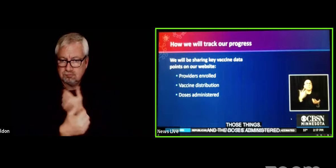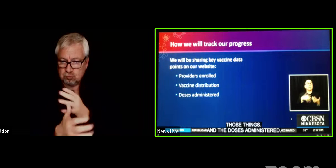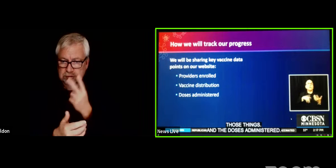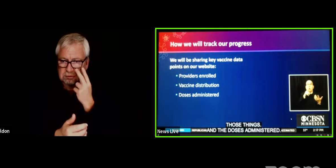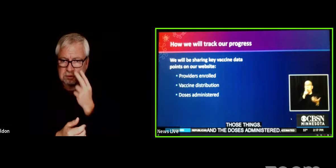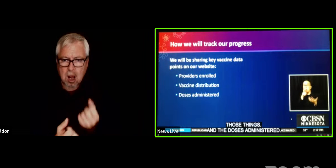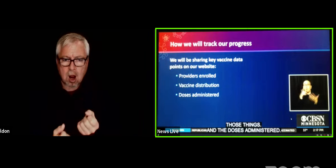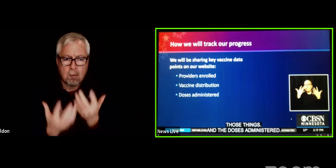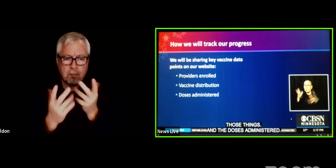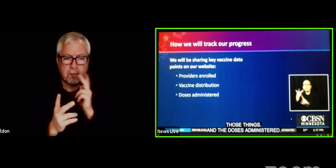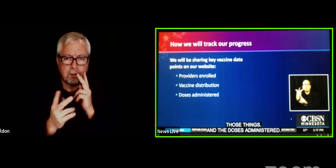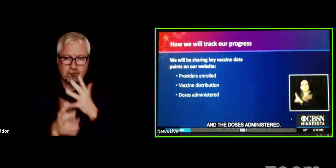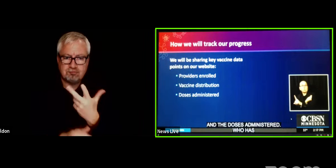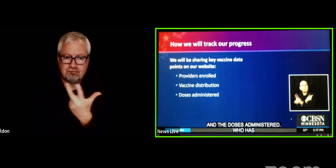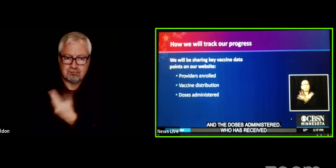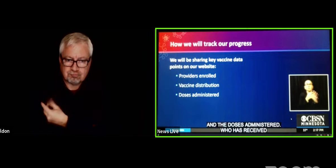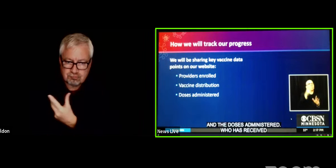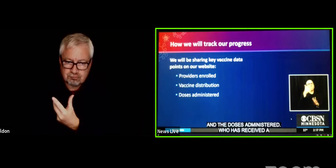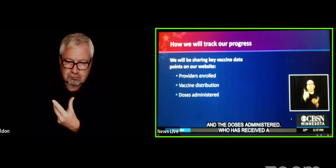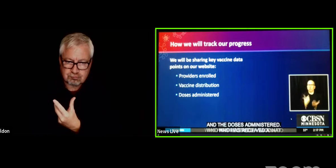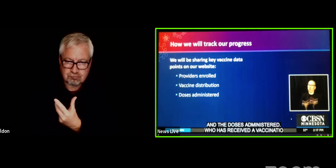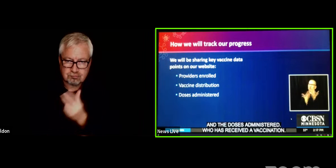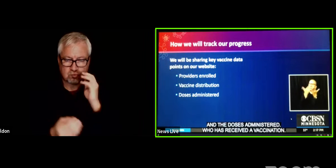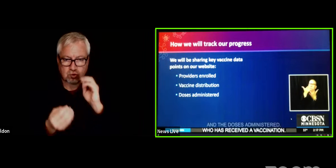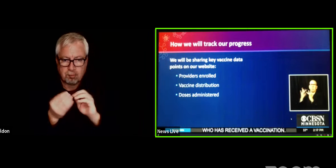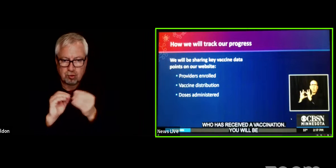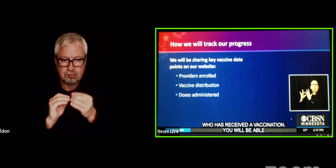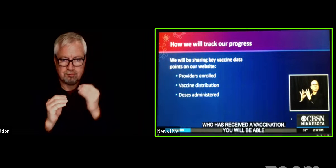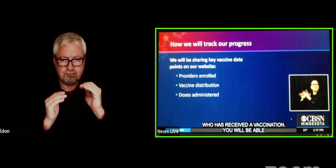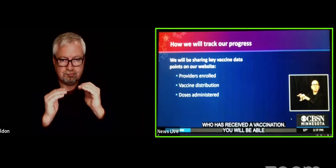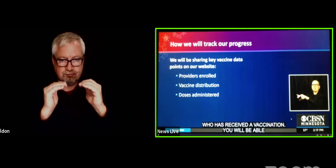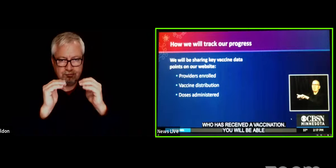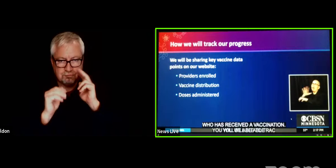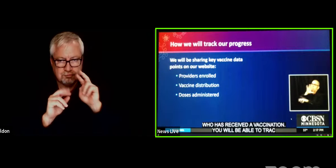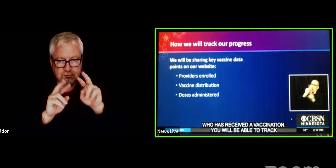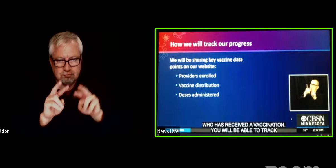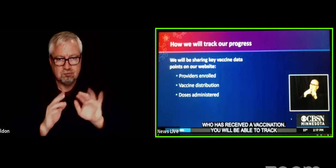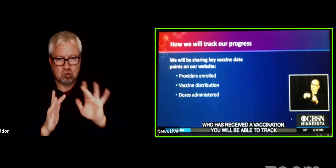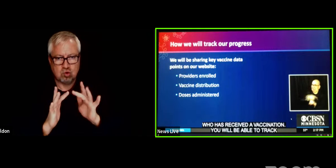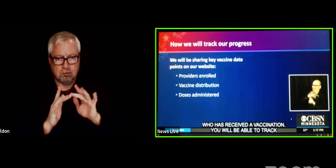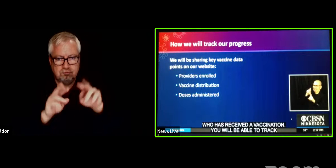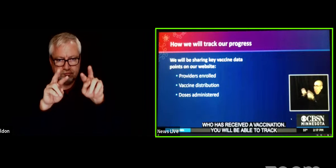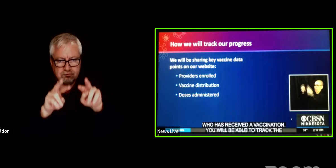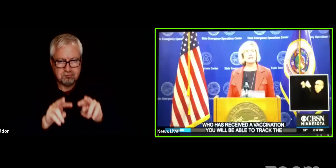NOW, OBVIOUSLY THE FIRST ONE WE PUT ON OUR WEBSITE WILL BE PROVIDER ENROLLMENT BECAUSE WE DON'T HAVE ANY VACCINE TO